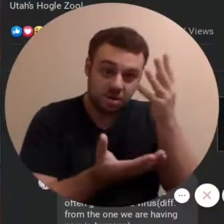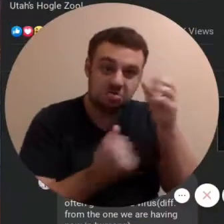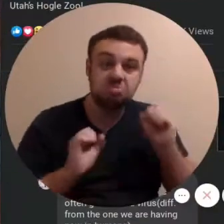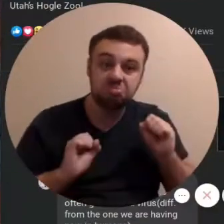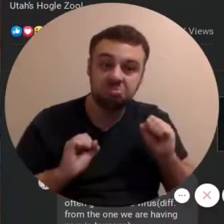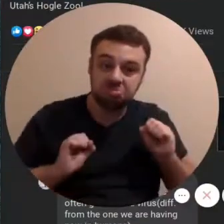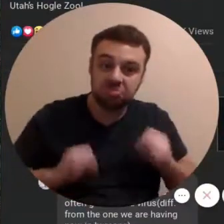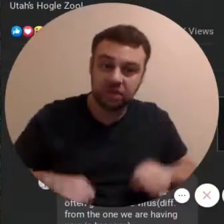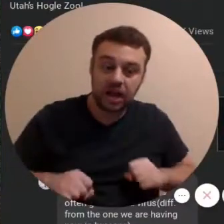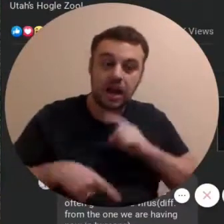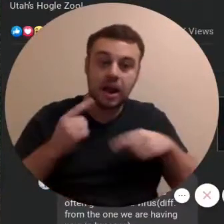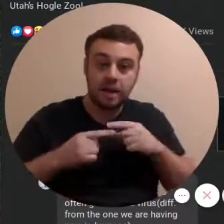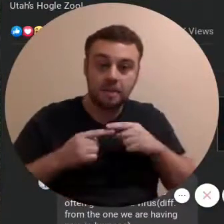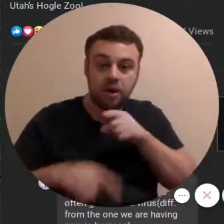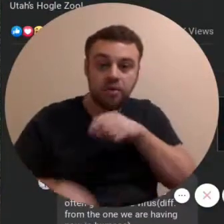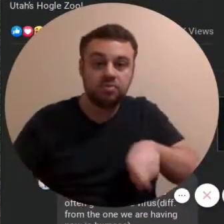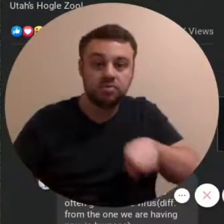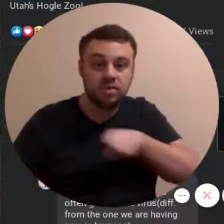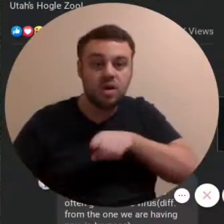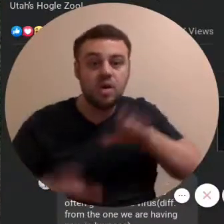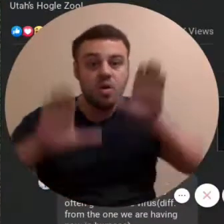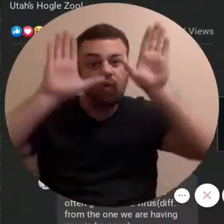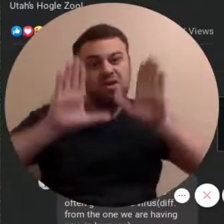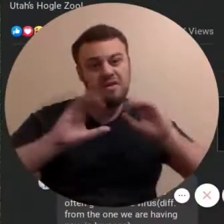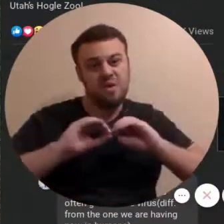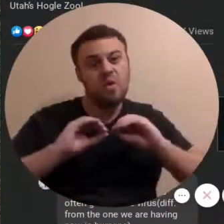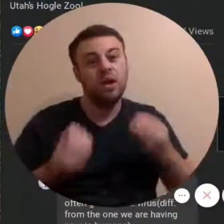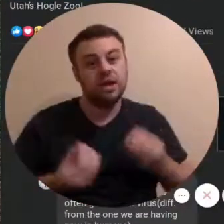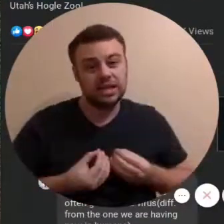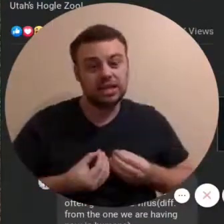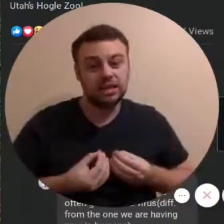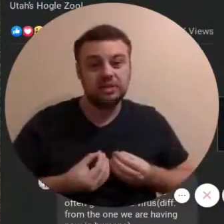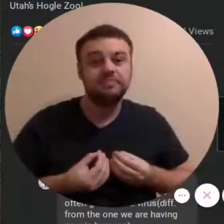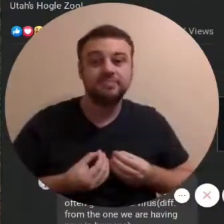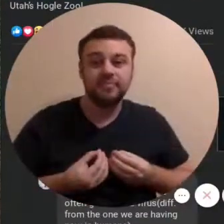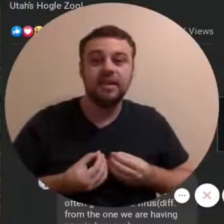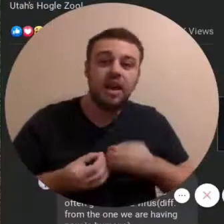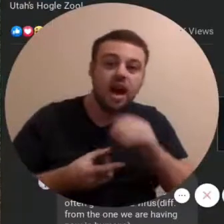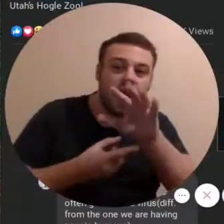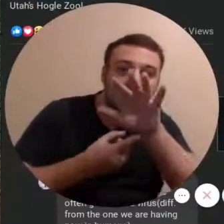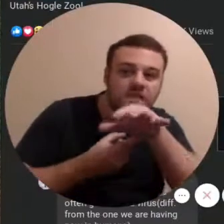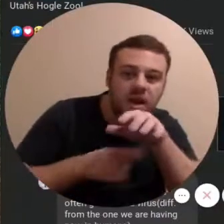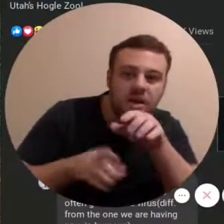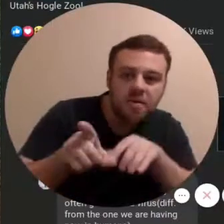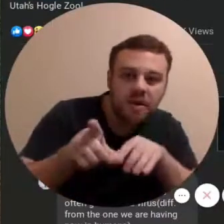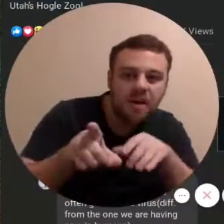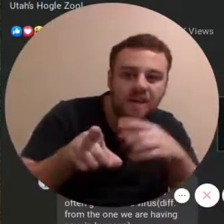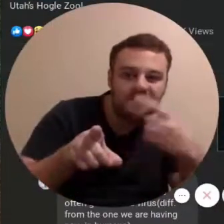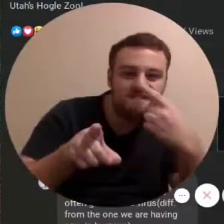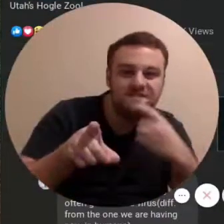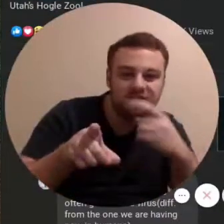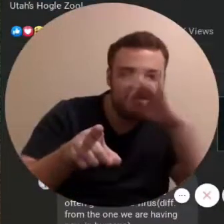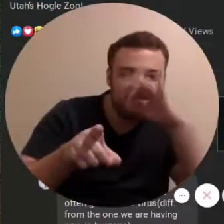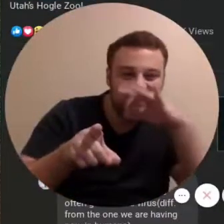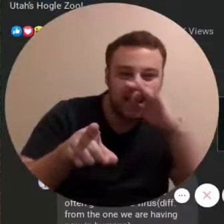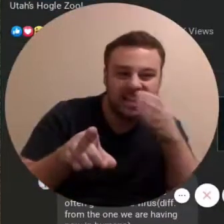incredible organization. I'm gonna turn the camera off me, because we got a red fox right there. And I want to thank y'all for your participation today, for